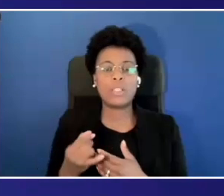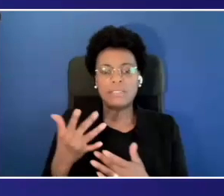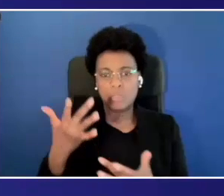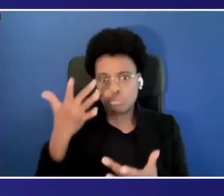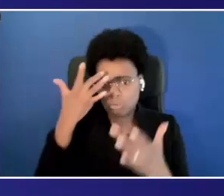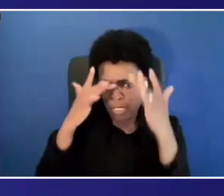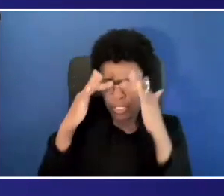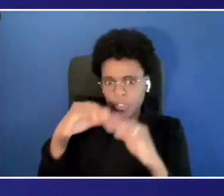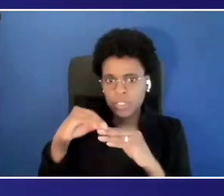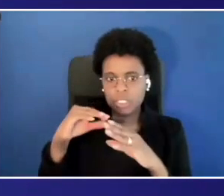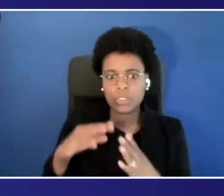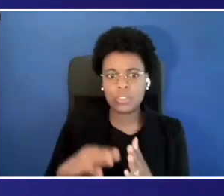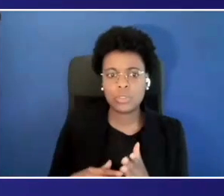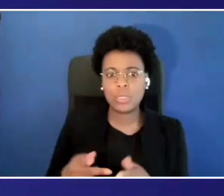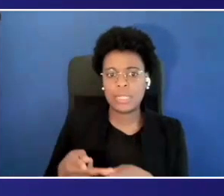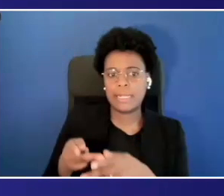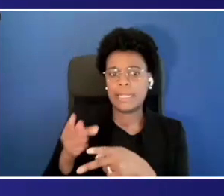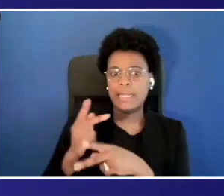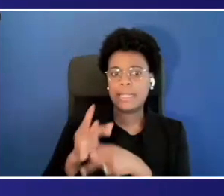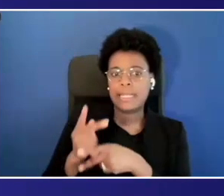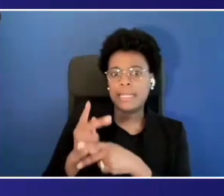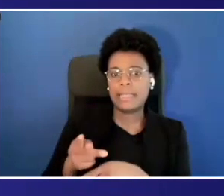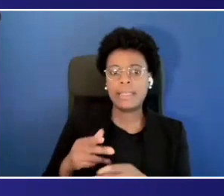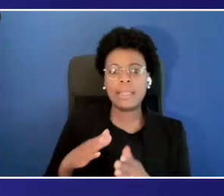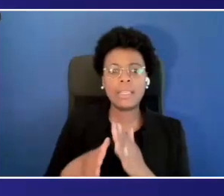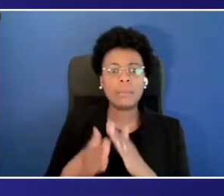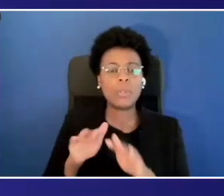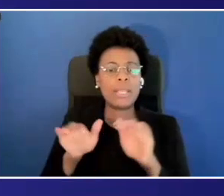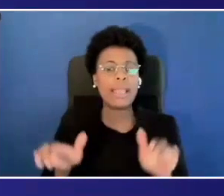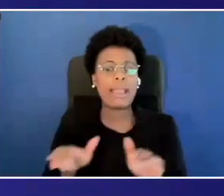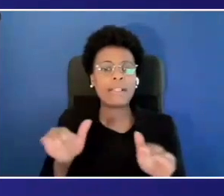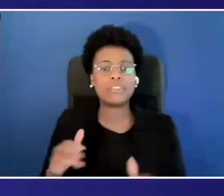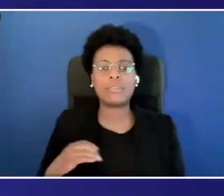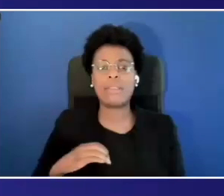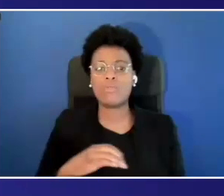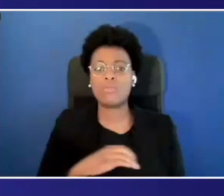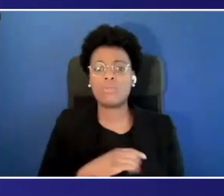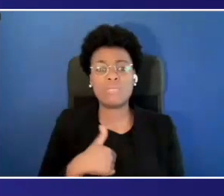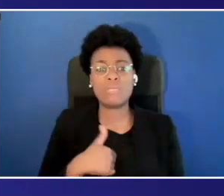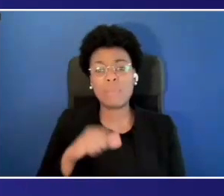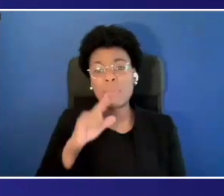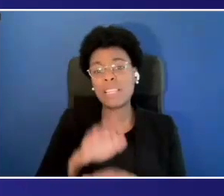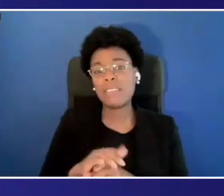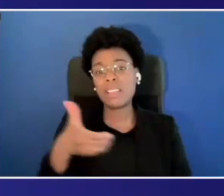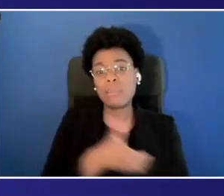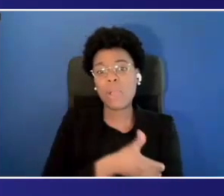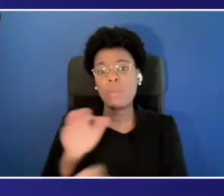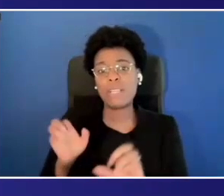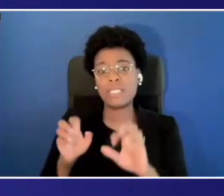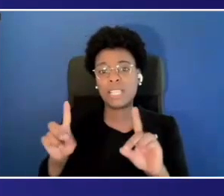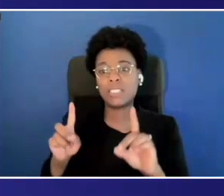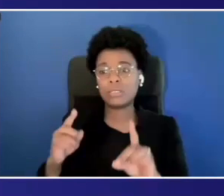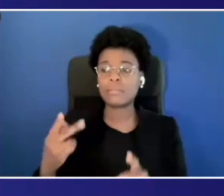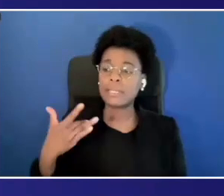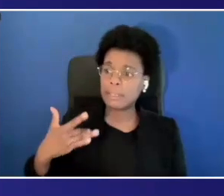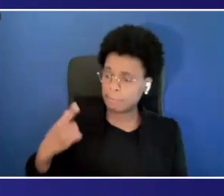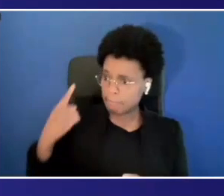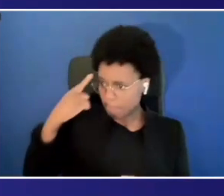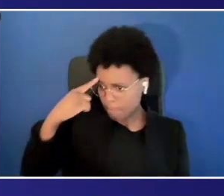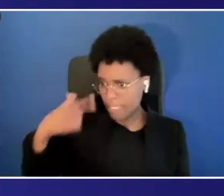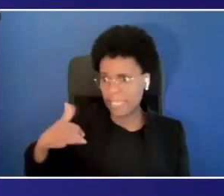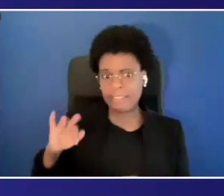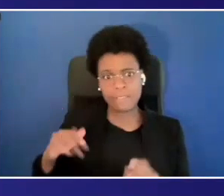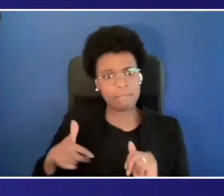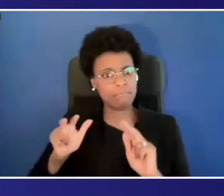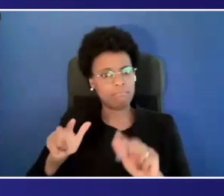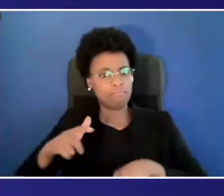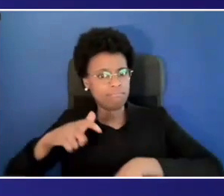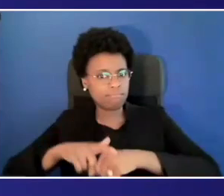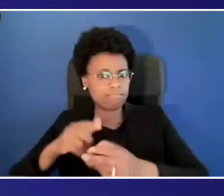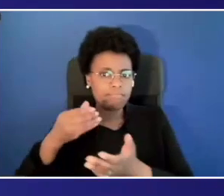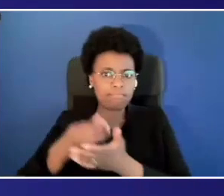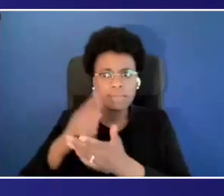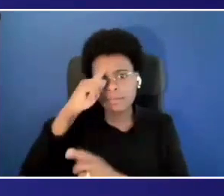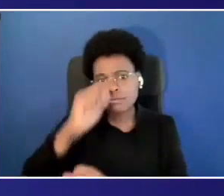I believe in the power of education. I believed that if I invested my time, my money, in my dreams, this system would invest in me too.